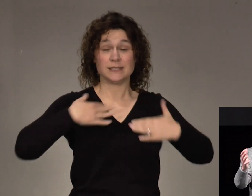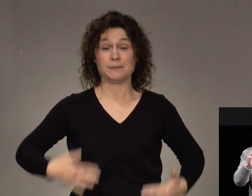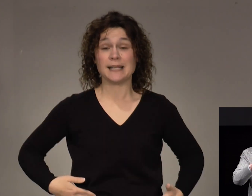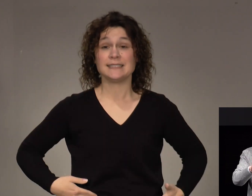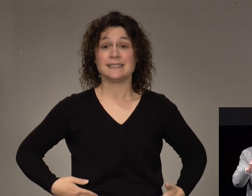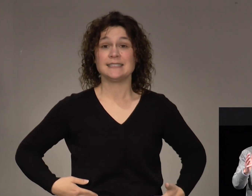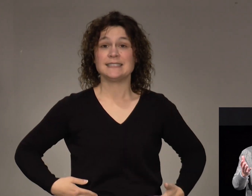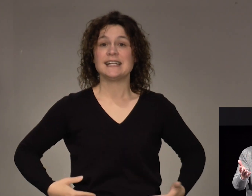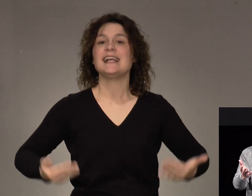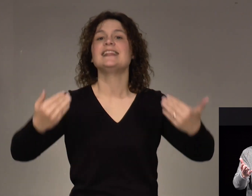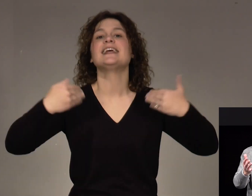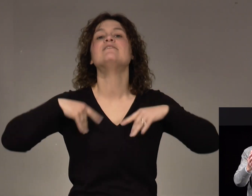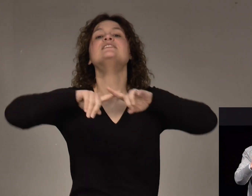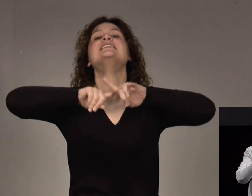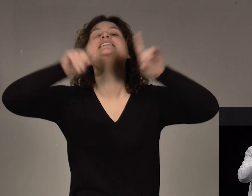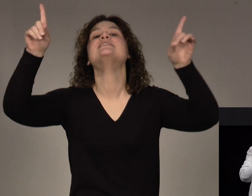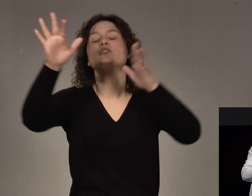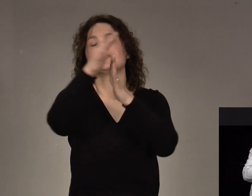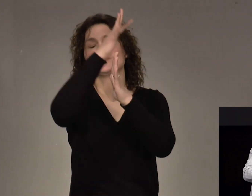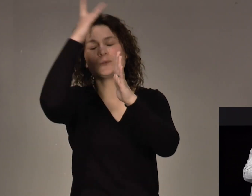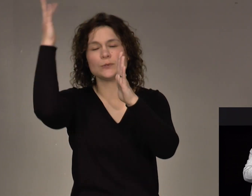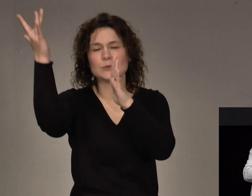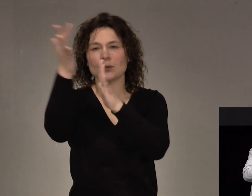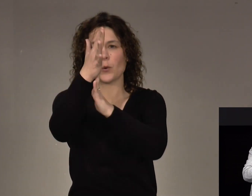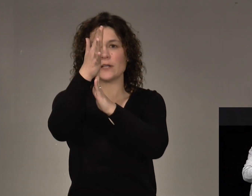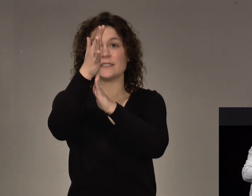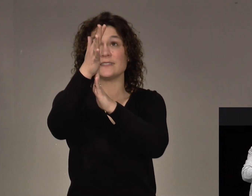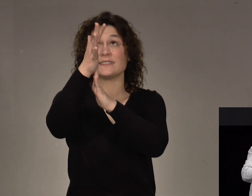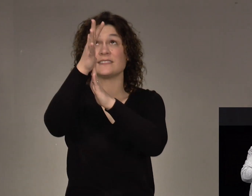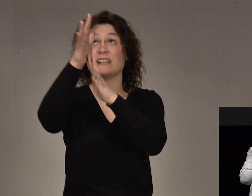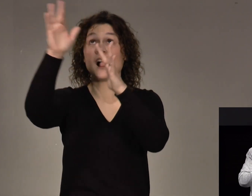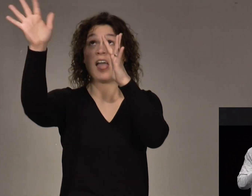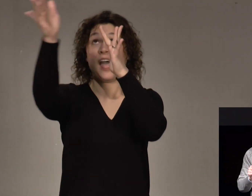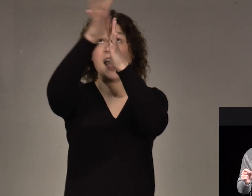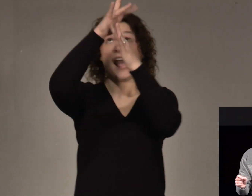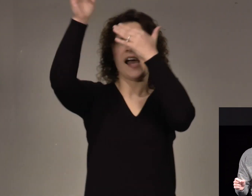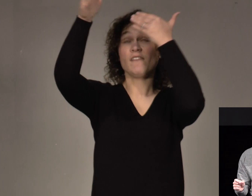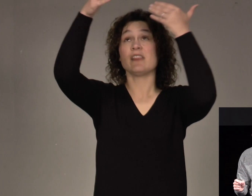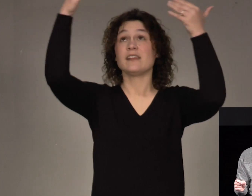different glories. The glory of the heavenly is of one kind. The glory of the